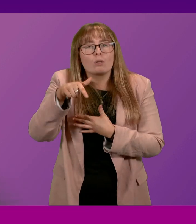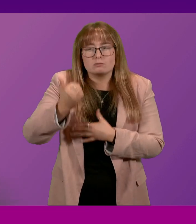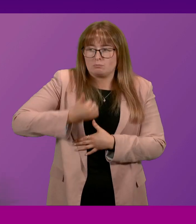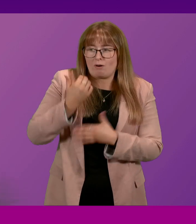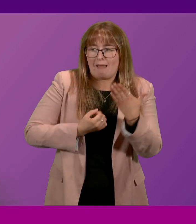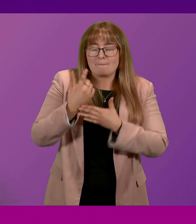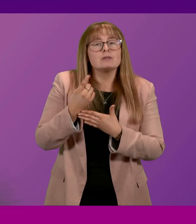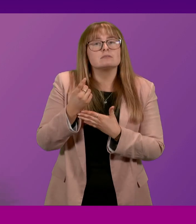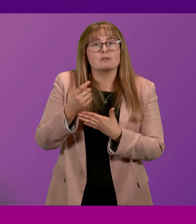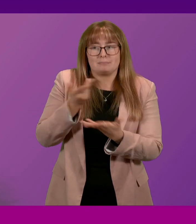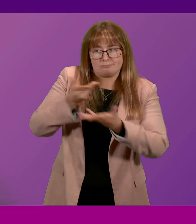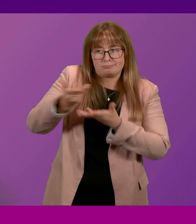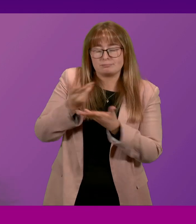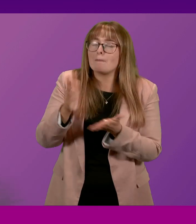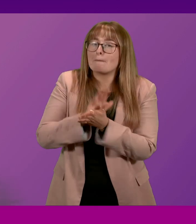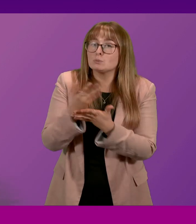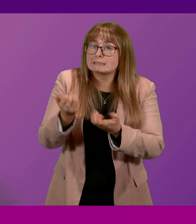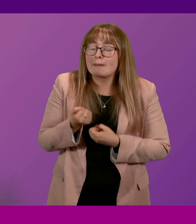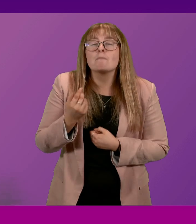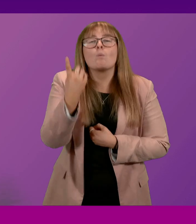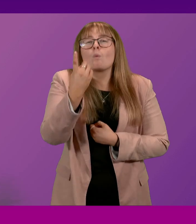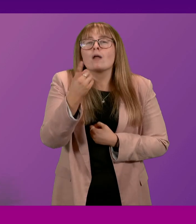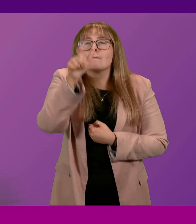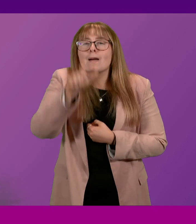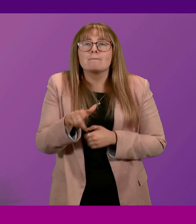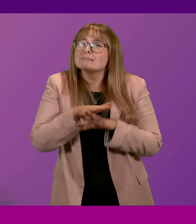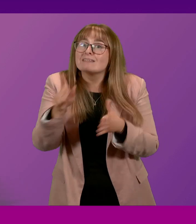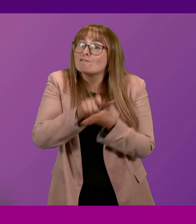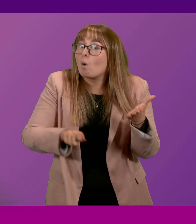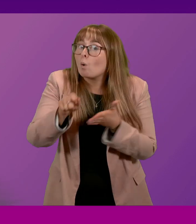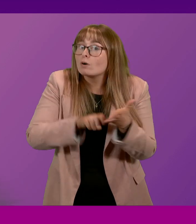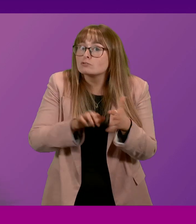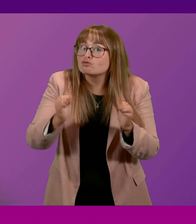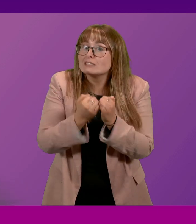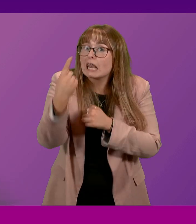and I welcome that. There was only one member who did not vote for that motion last night, and that